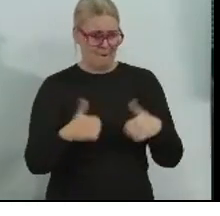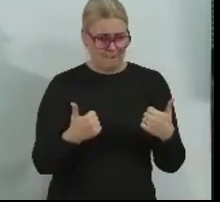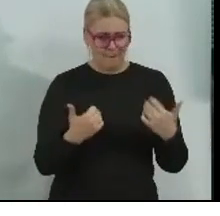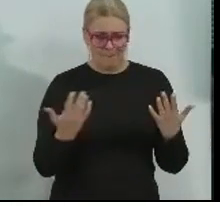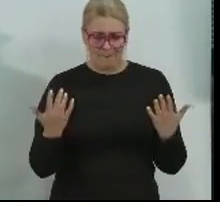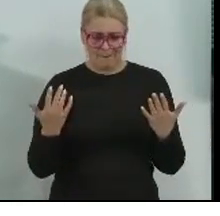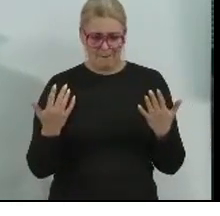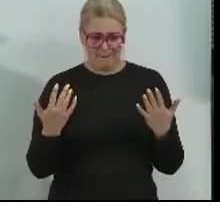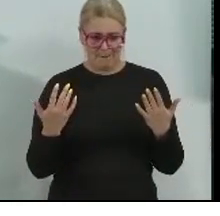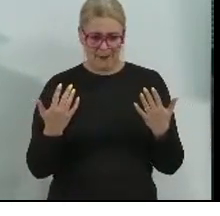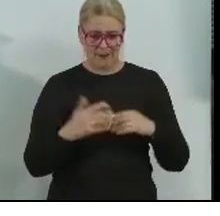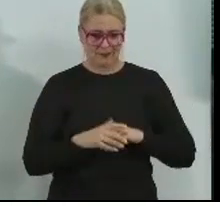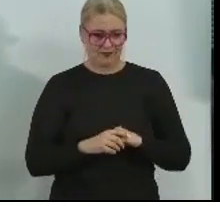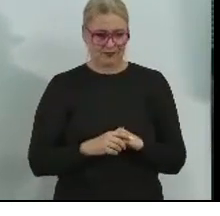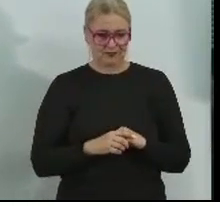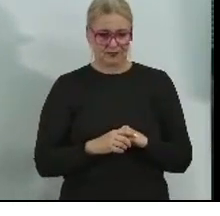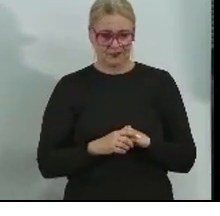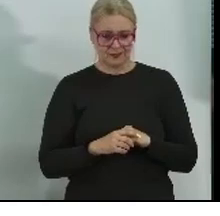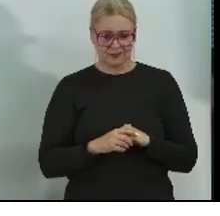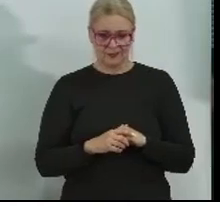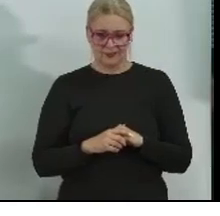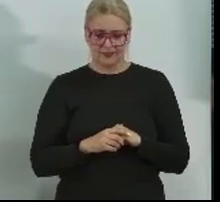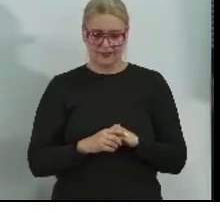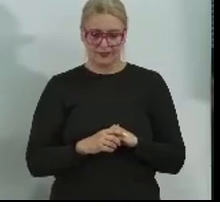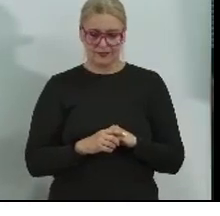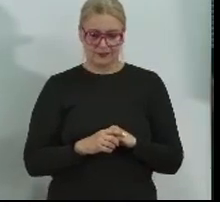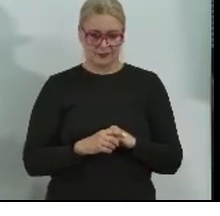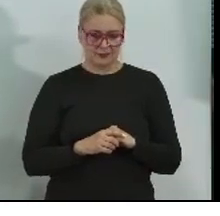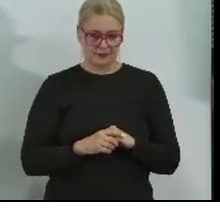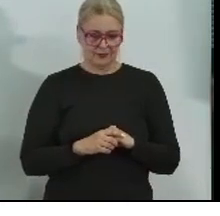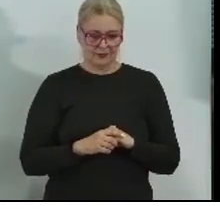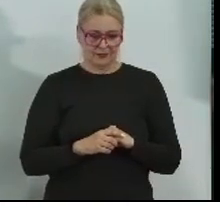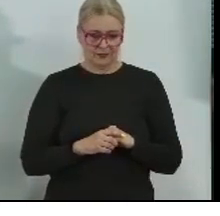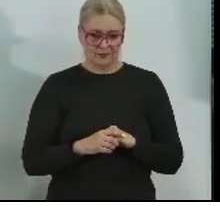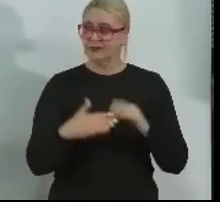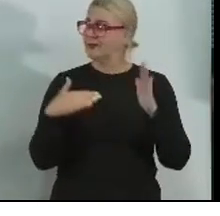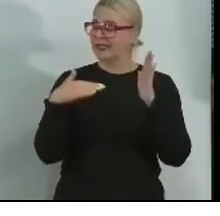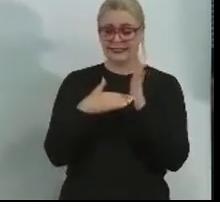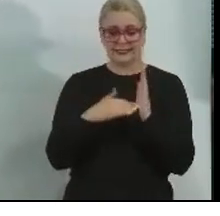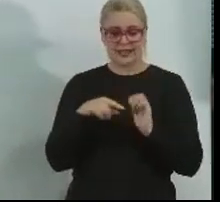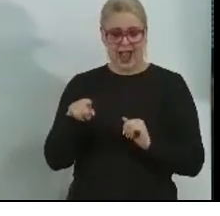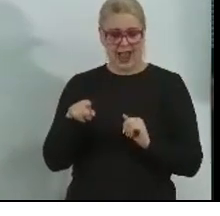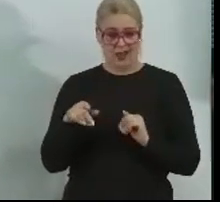So yeah, it's just all about adapting in my mind. And, you know, to see Channel 4 sort